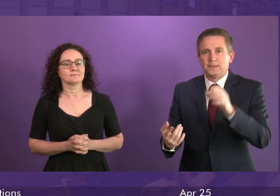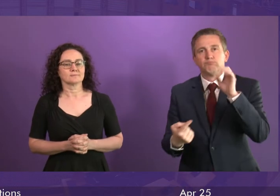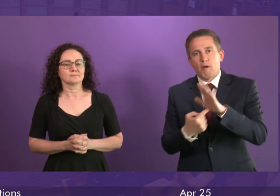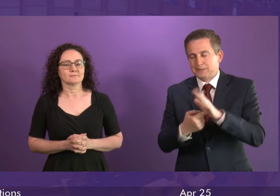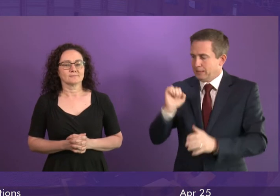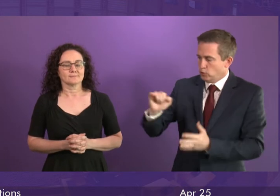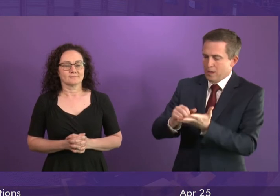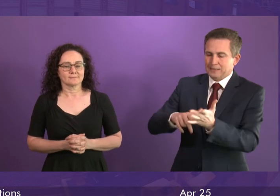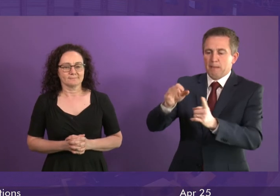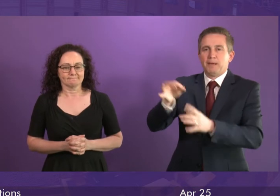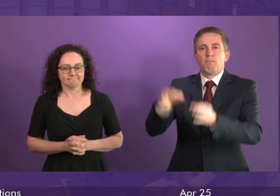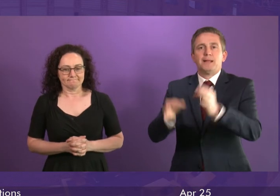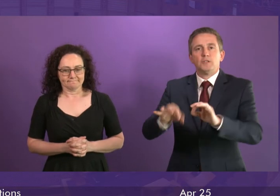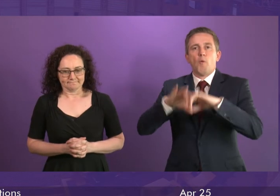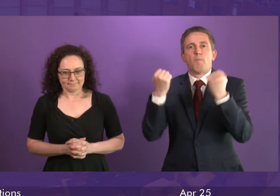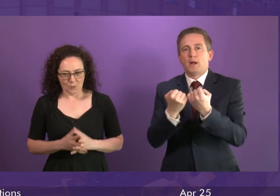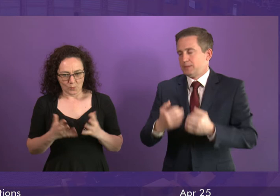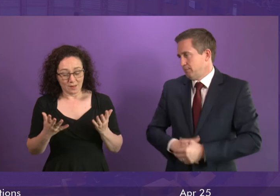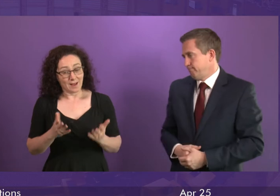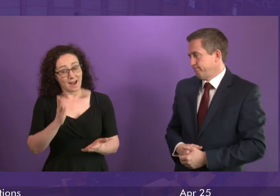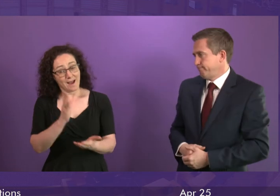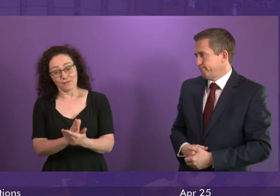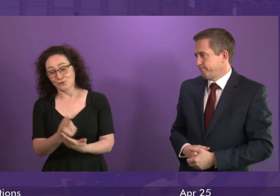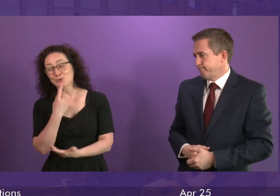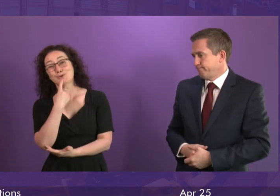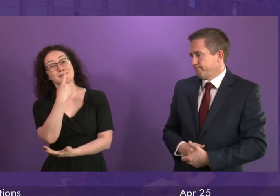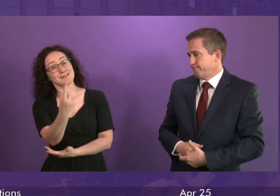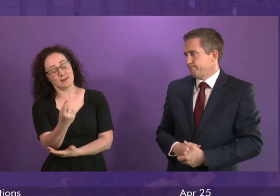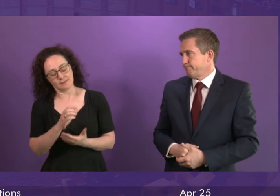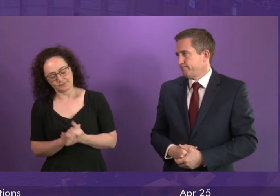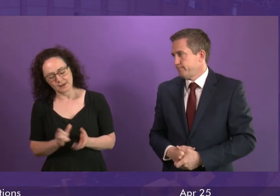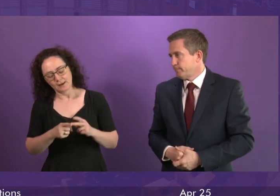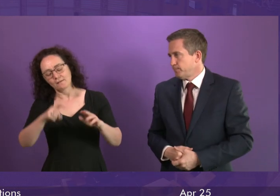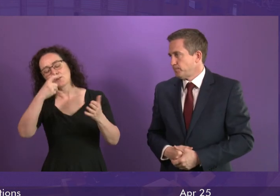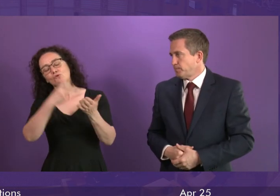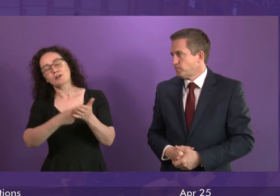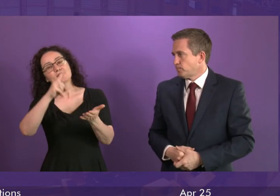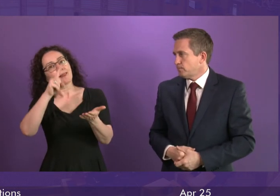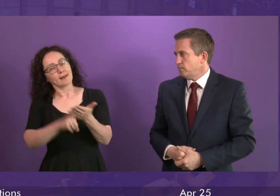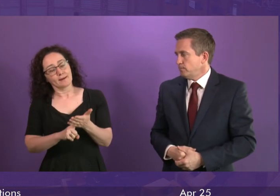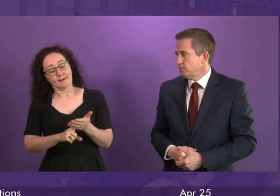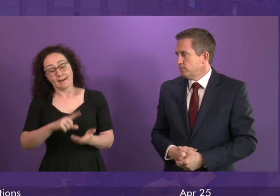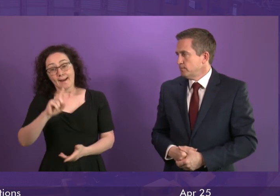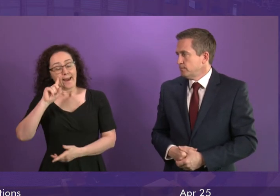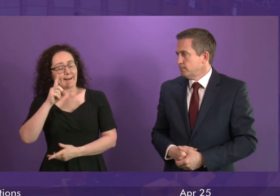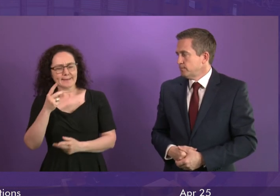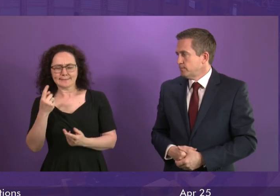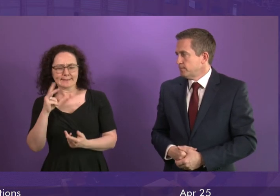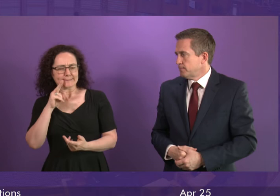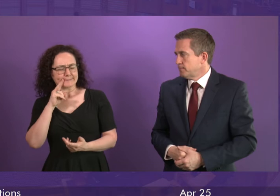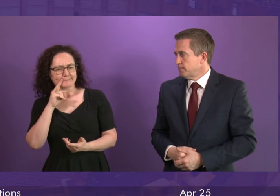The First Minister: If Richard Leonard cannot see the relationship